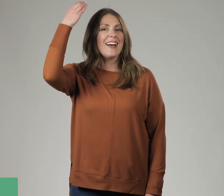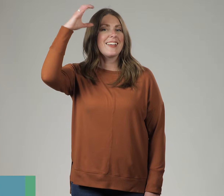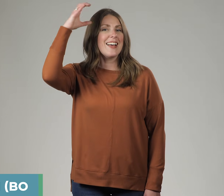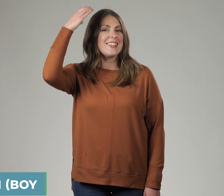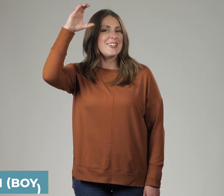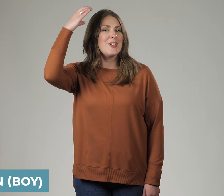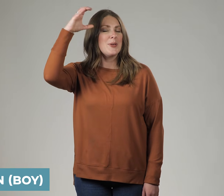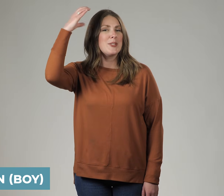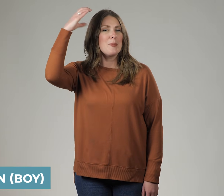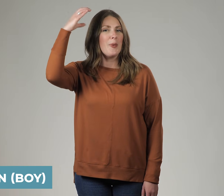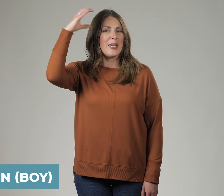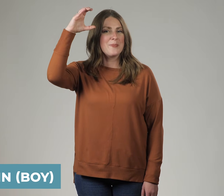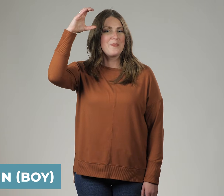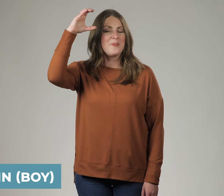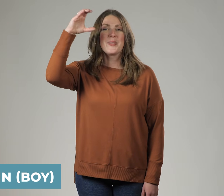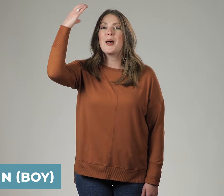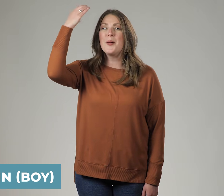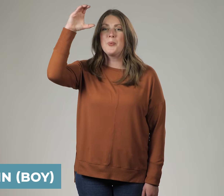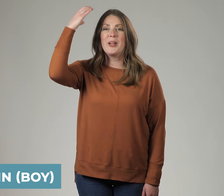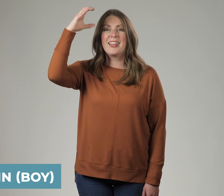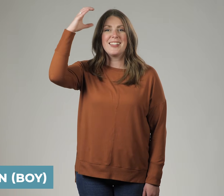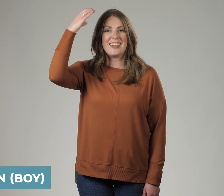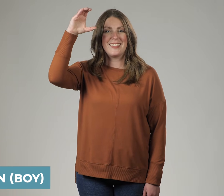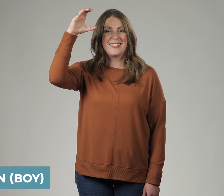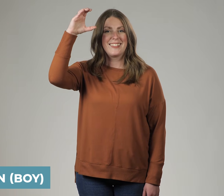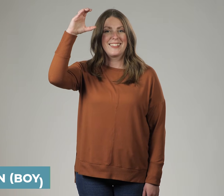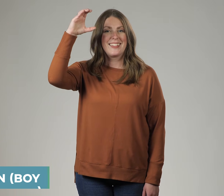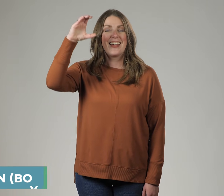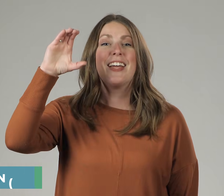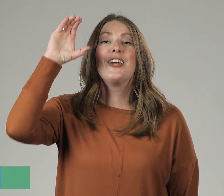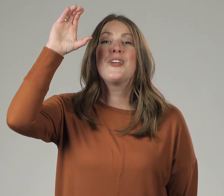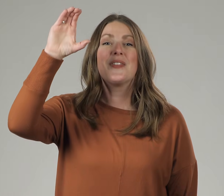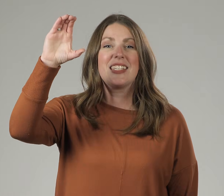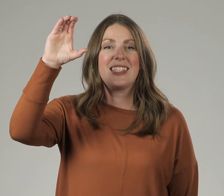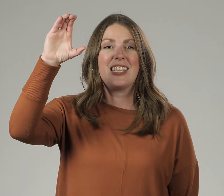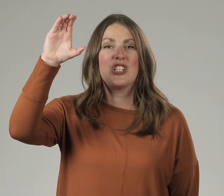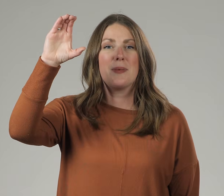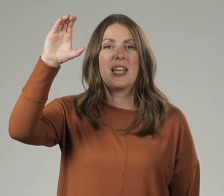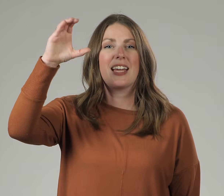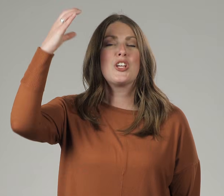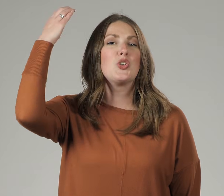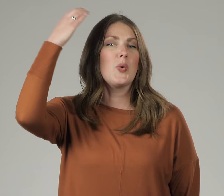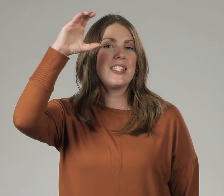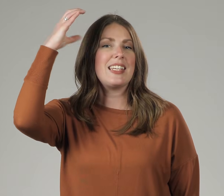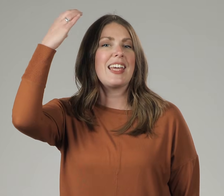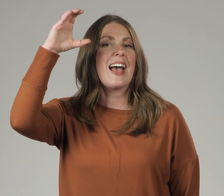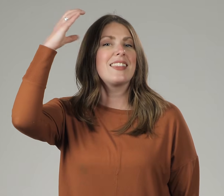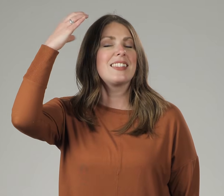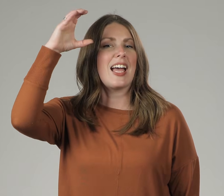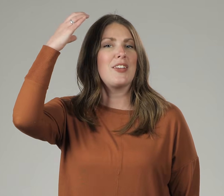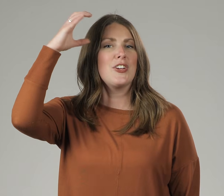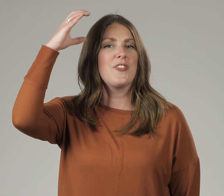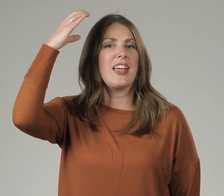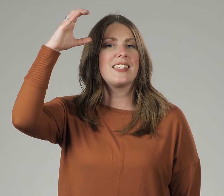A cousin who is a boy. A boy cousin. You have the C-shaped hand twisting at the side of your face.